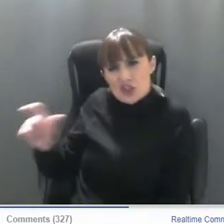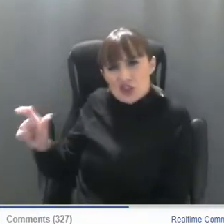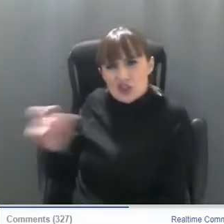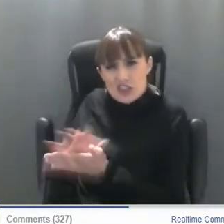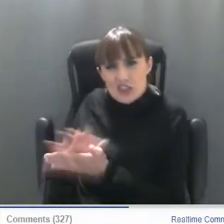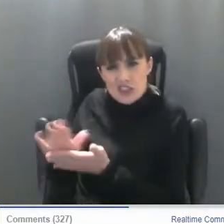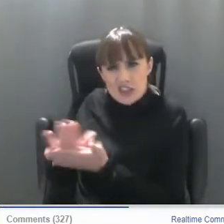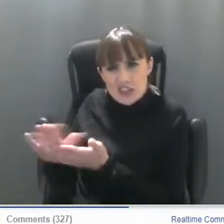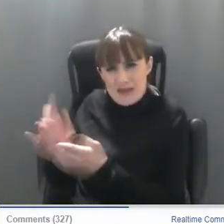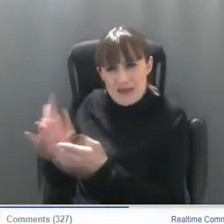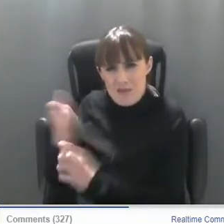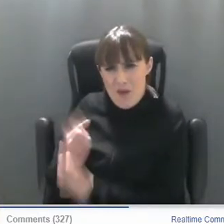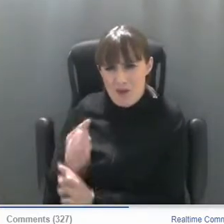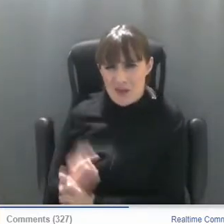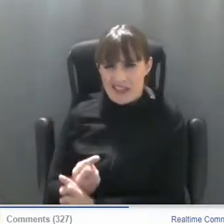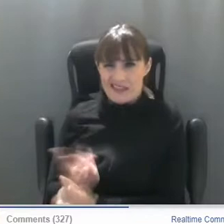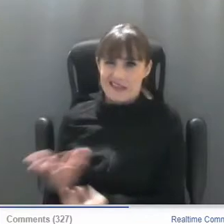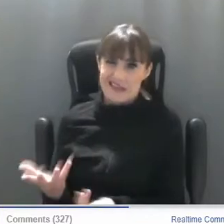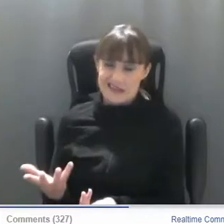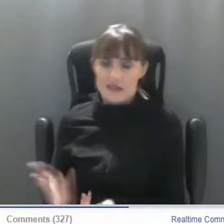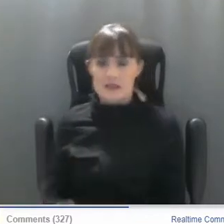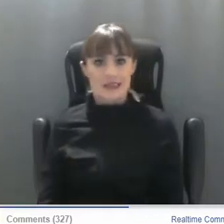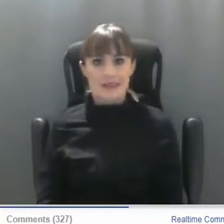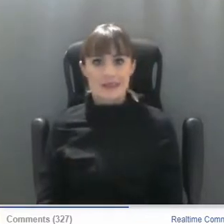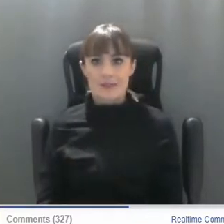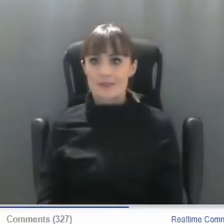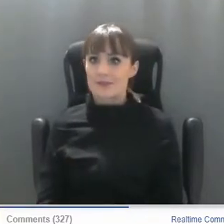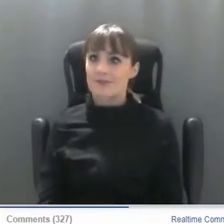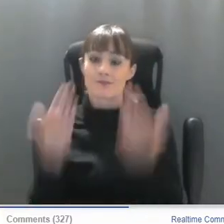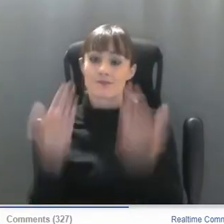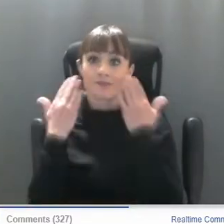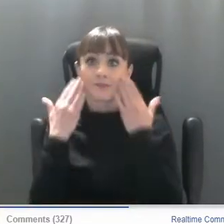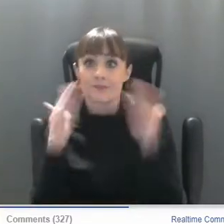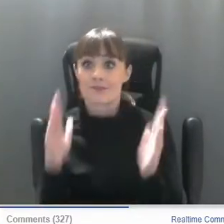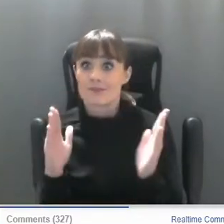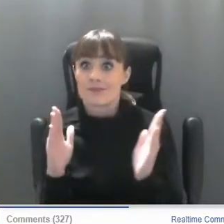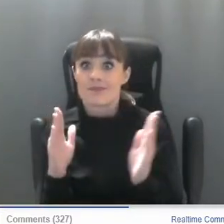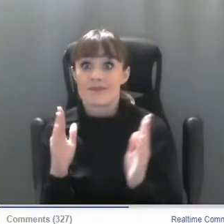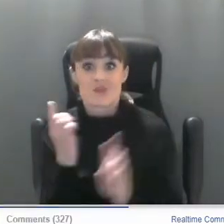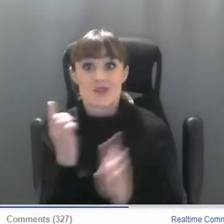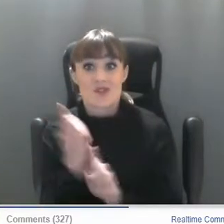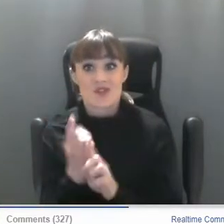I think we're just kind of trying to figure it out right now. It is a